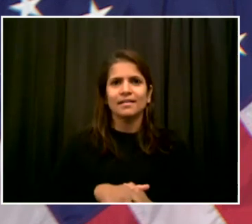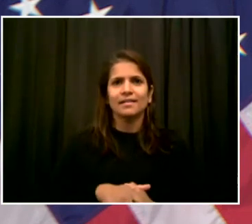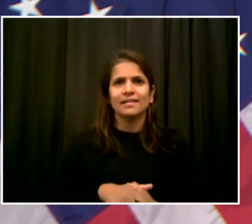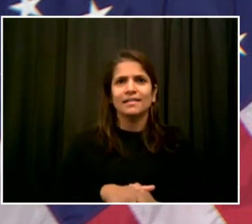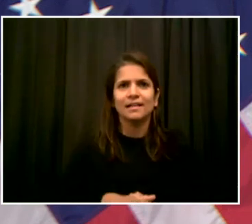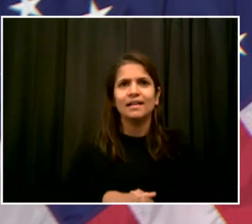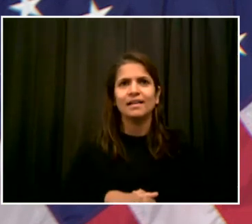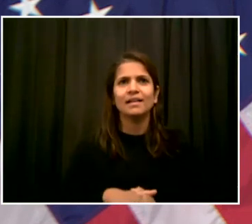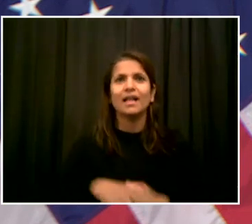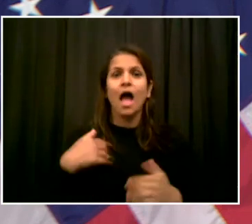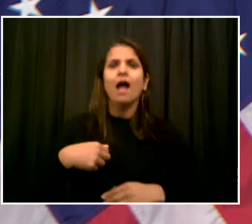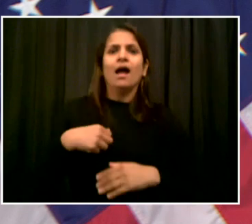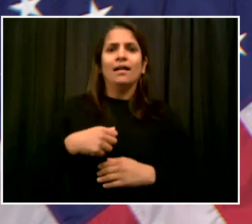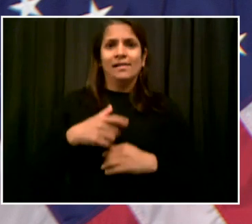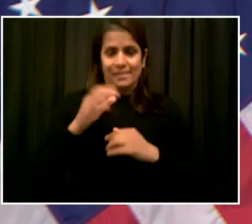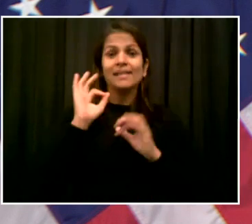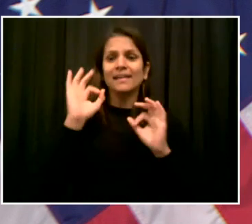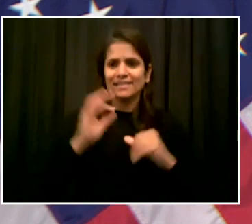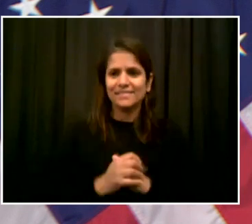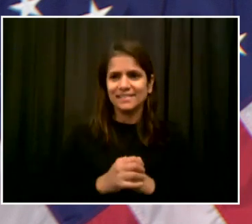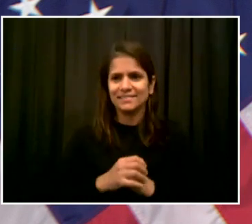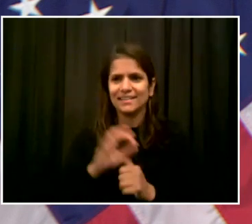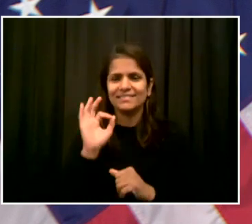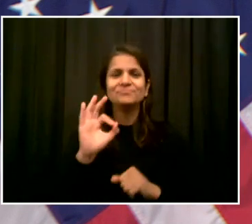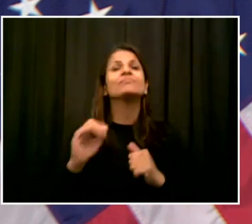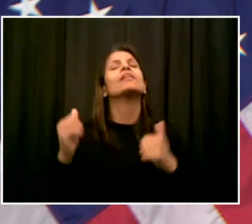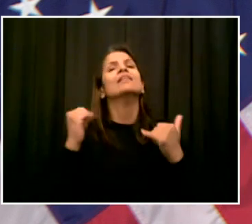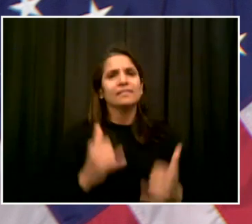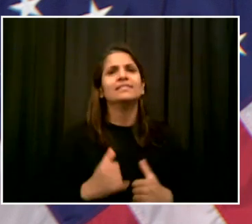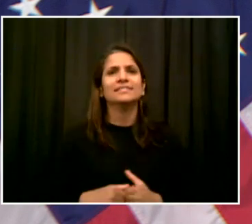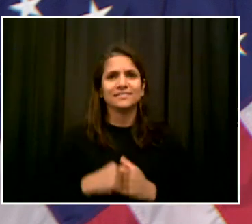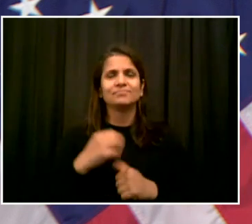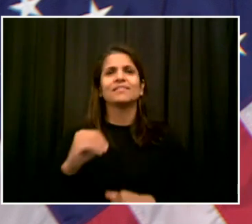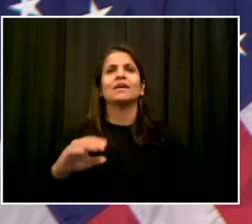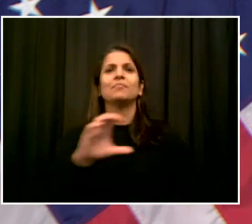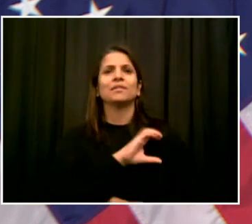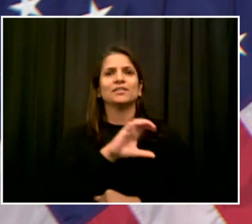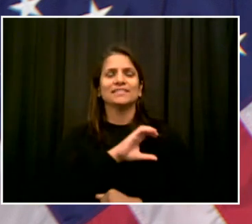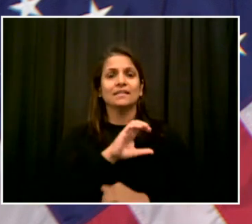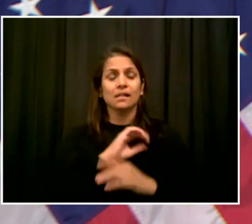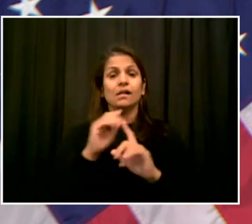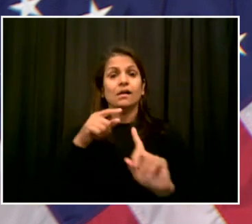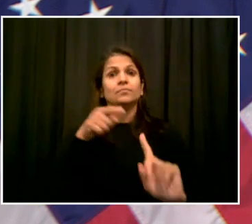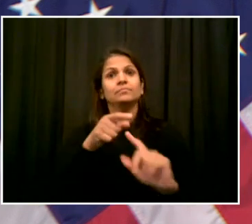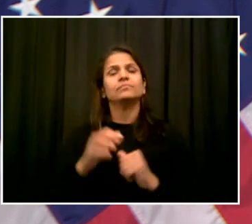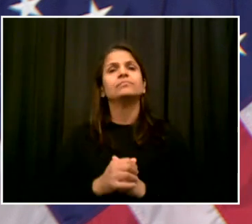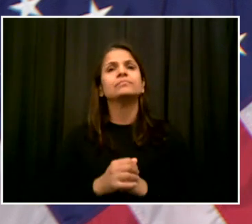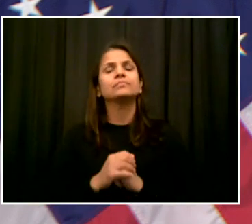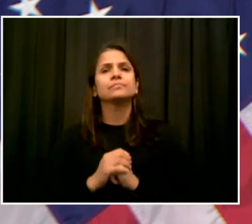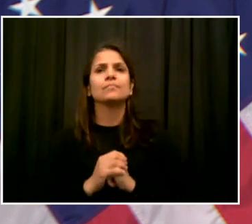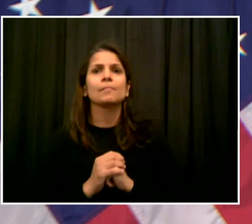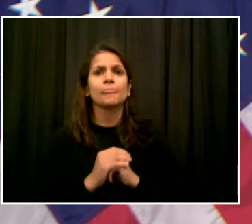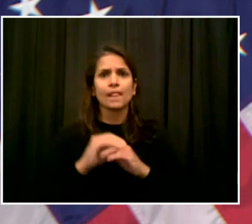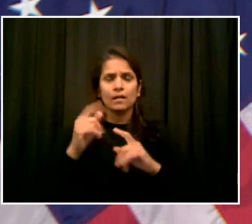SUPPORT, THEY NEED TOOLS TO DO THER IJS,OB D AN I VHAE SAID THAT